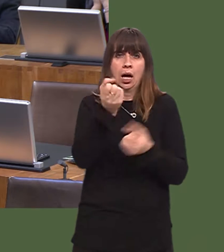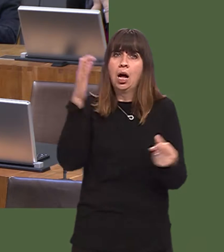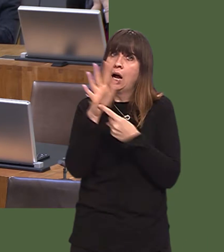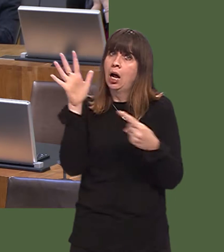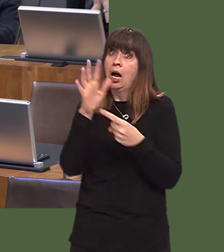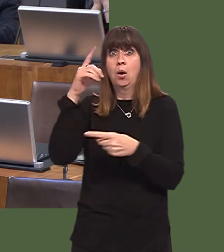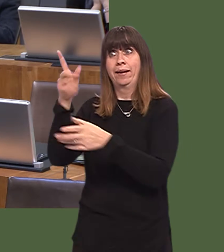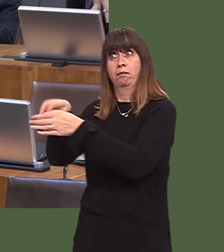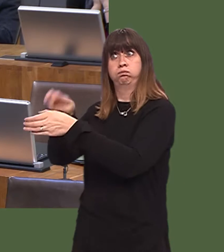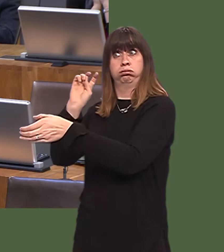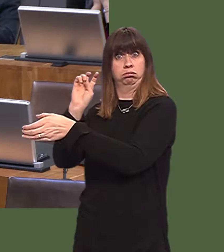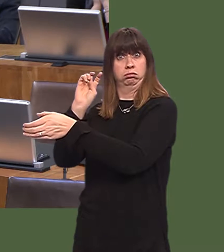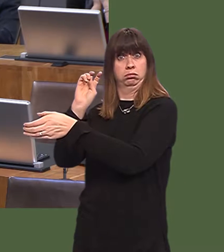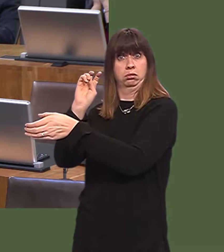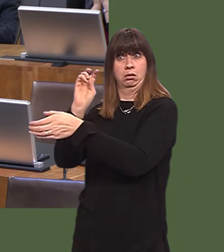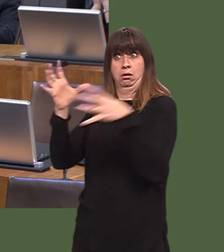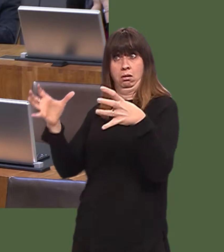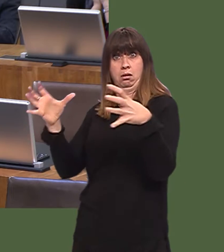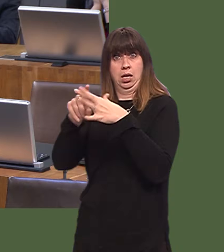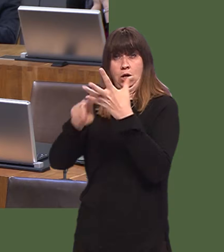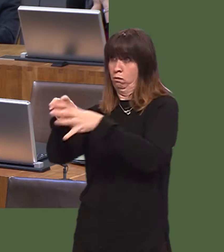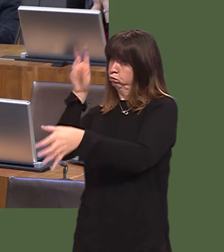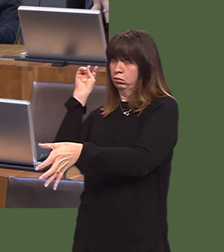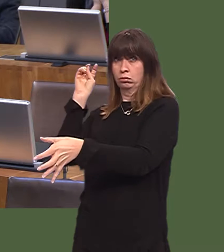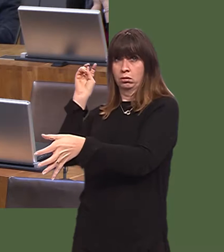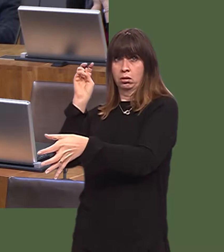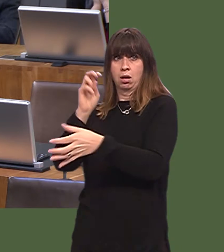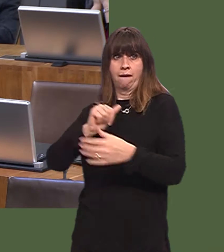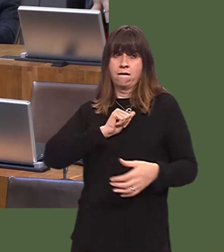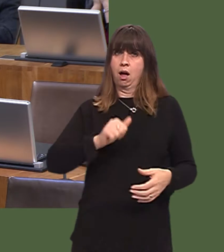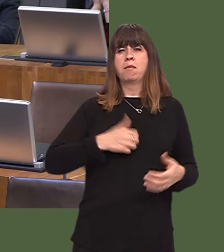UK leaves the EU, nothing interferes with the ability of our famers to sell on the same